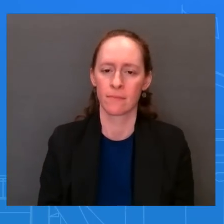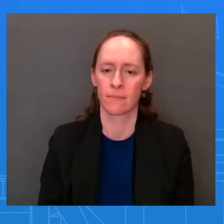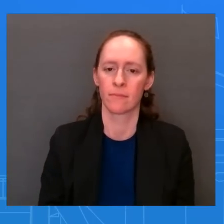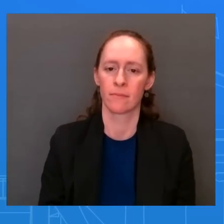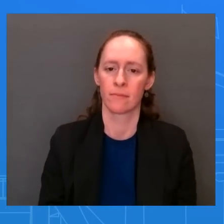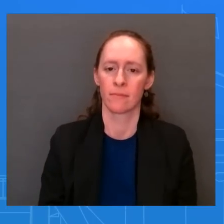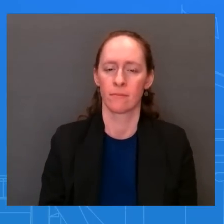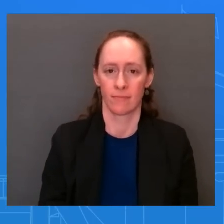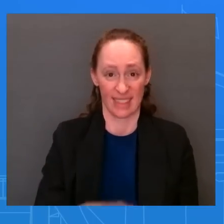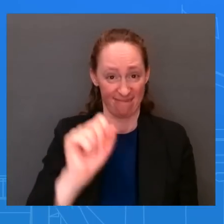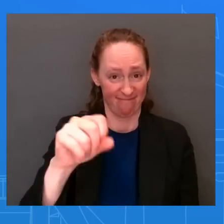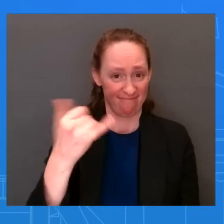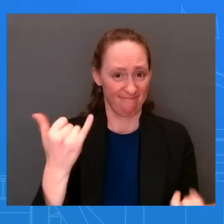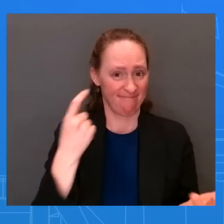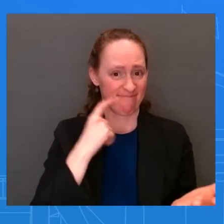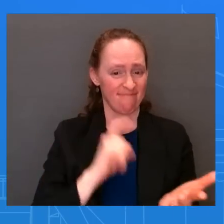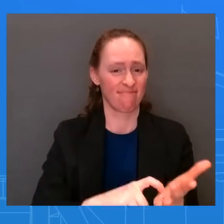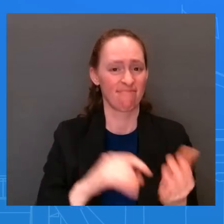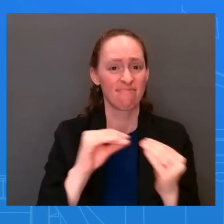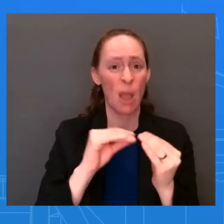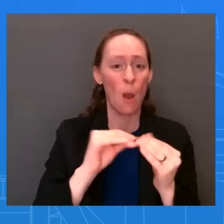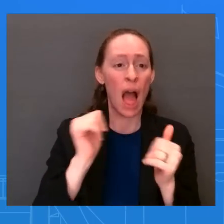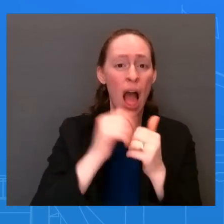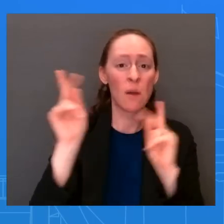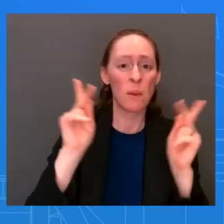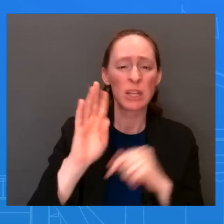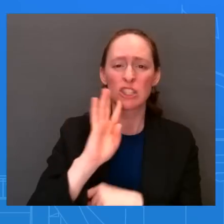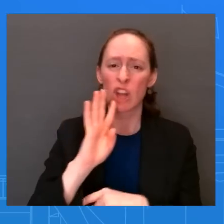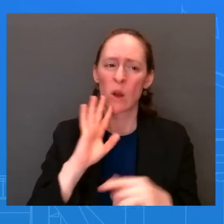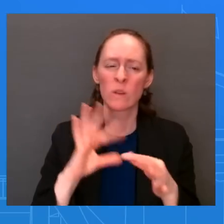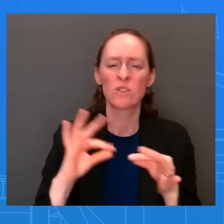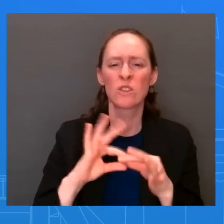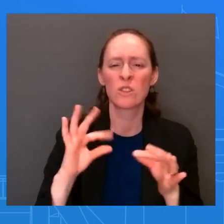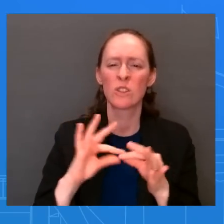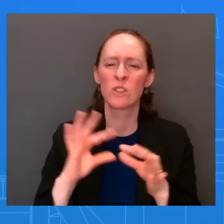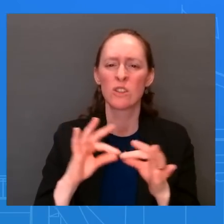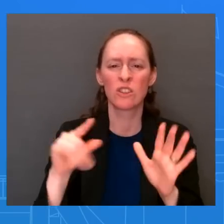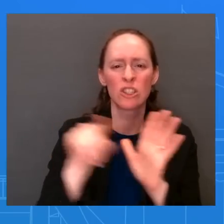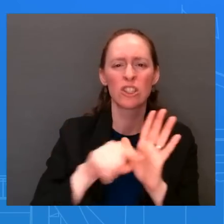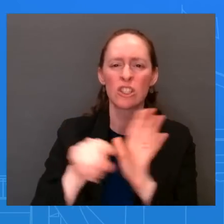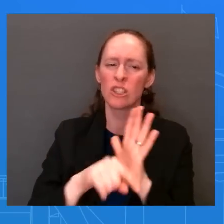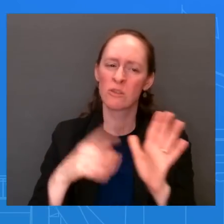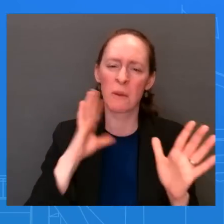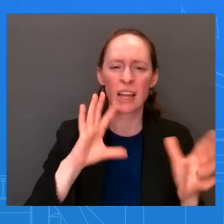like we've seen most recently, again, in New Mexico. This administration has also emphasized the dangerous ways